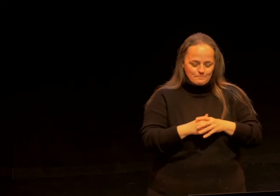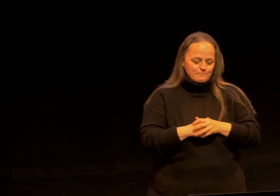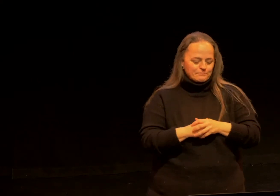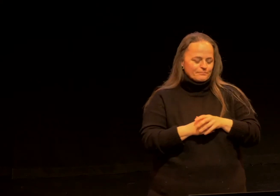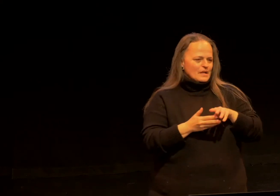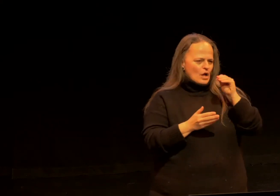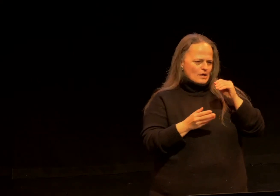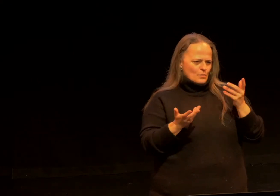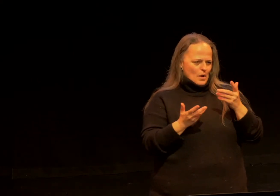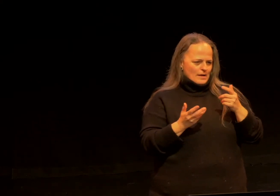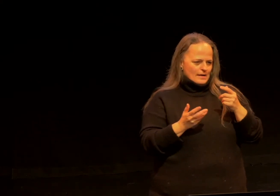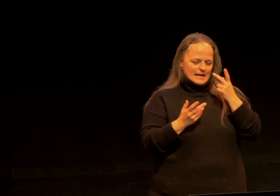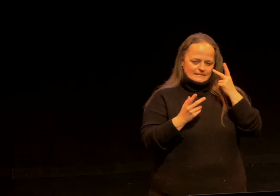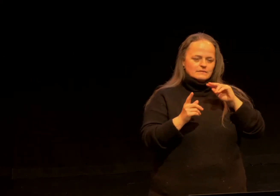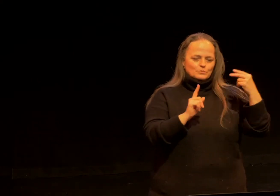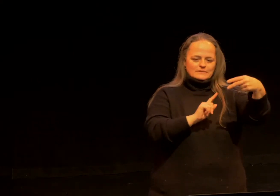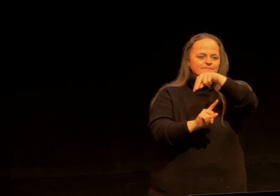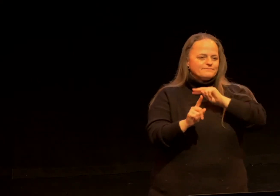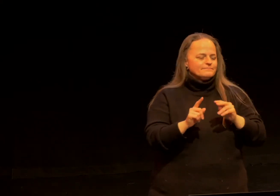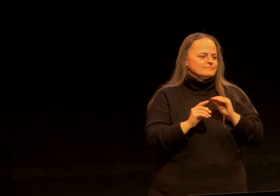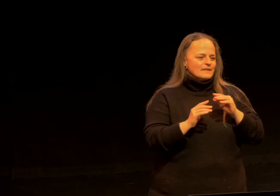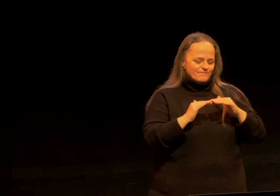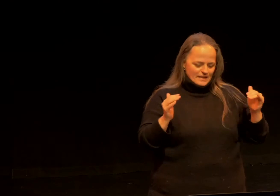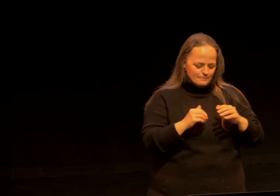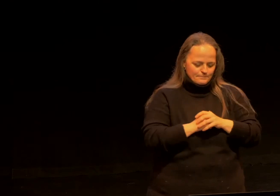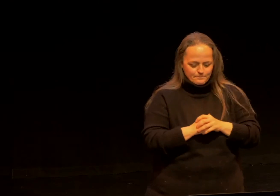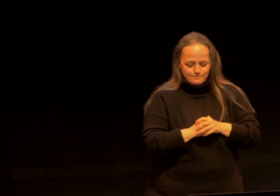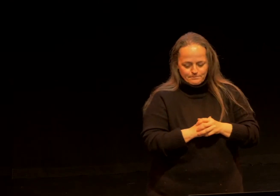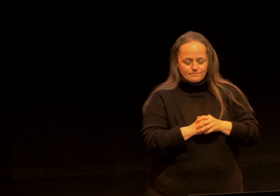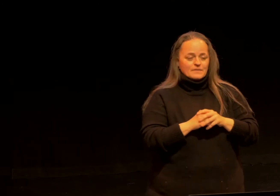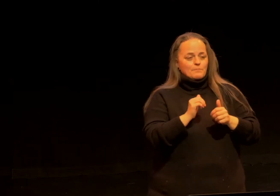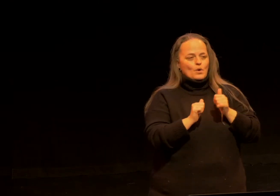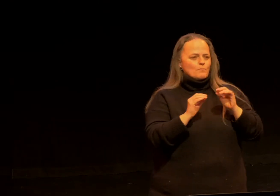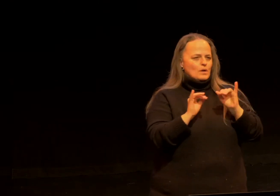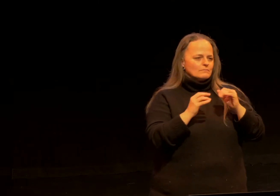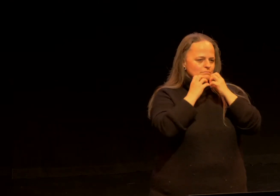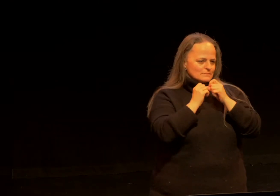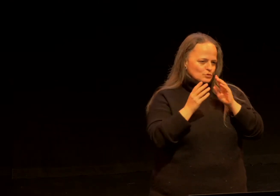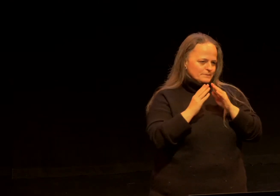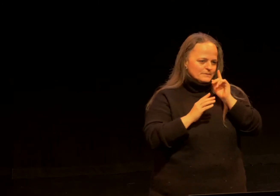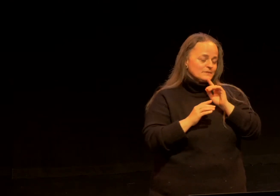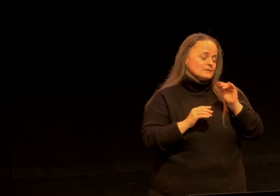them results and having confidence and allows for more of a level playing field.